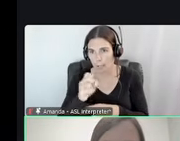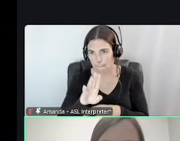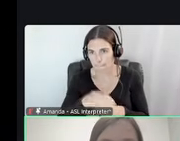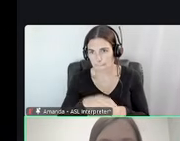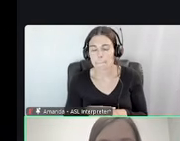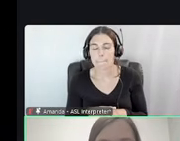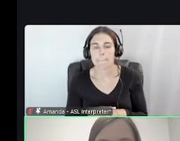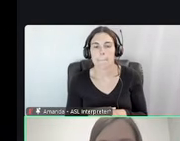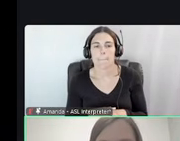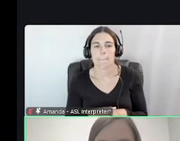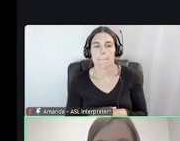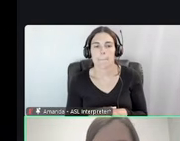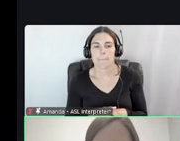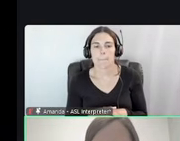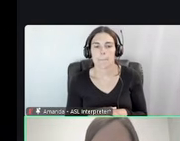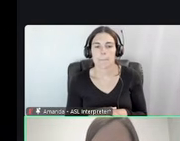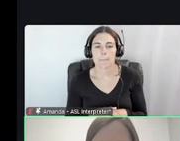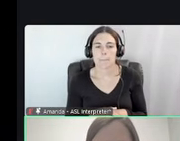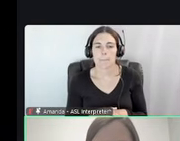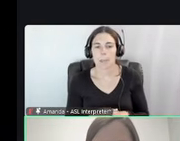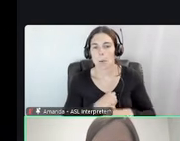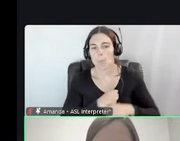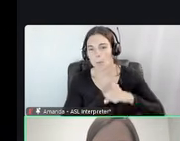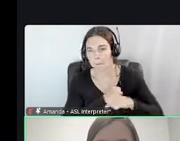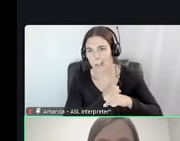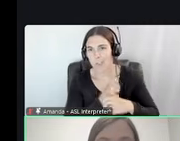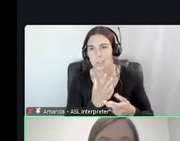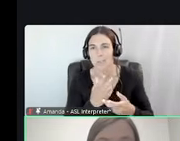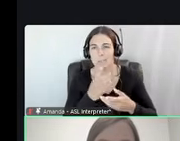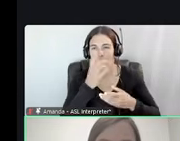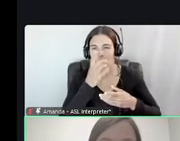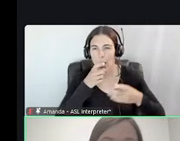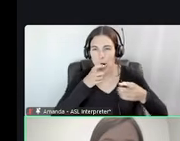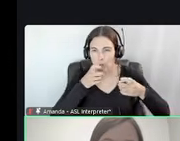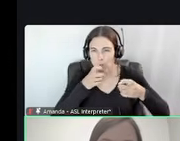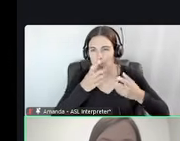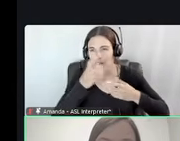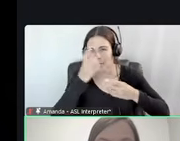um you know that's prevention and chronic disease management, workforce development